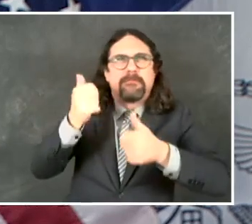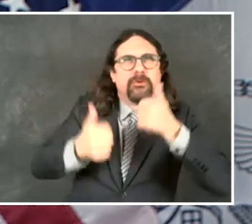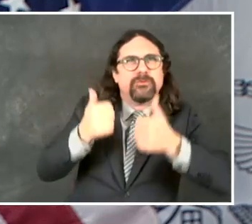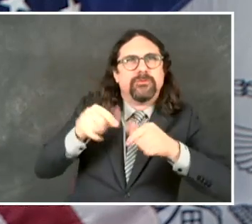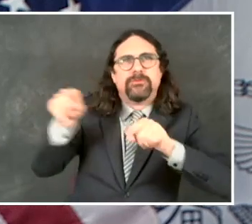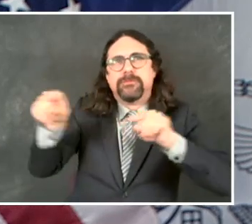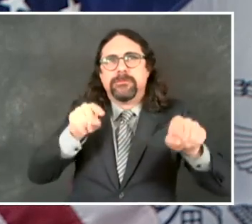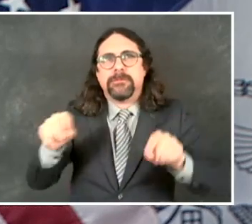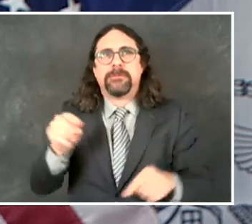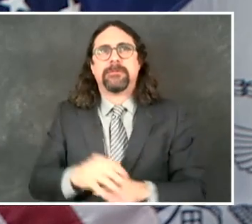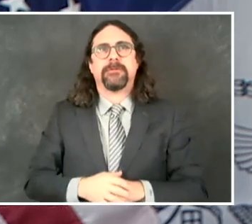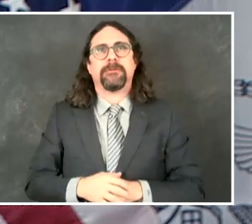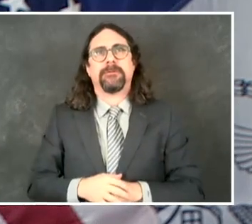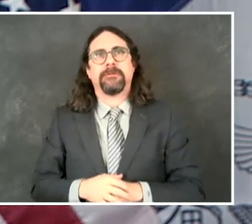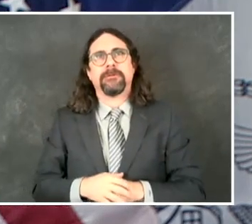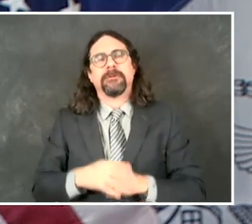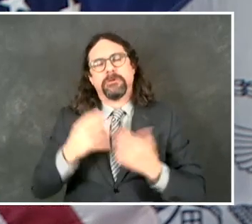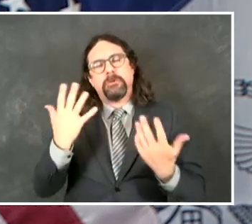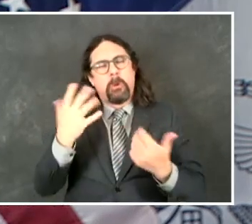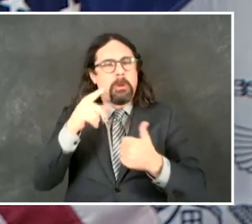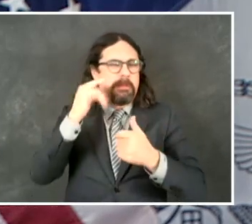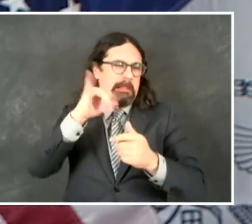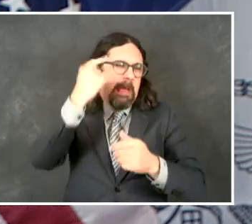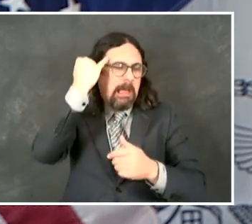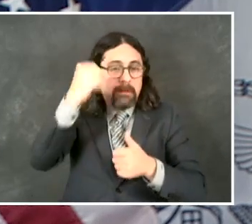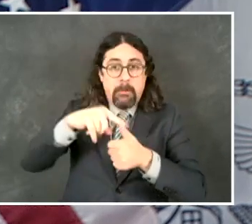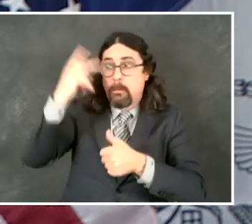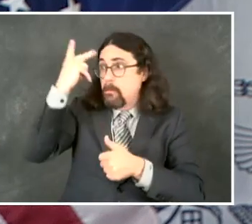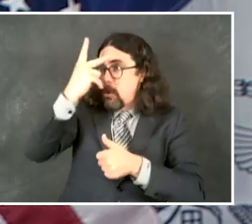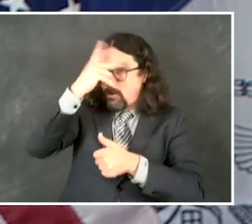MORE WITH BIKE ALNE S. HAVE DONE SOME ALREADY IN THIS CRISIS, WANT TO